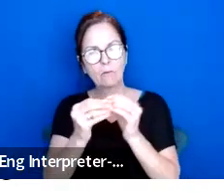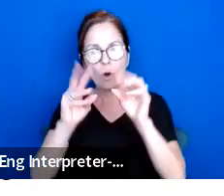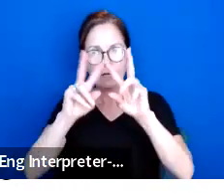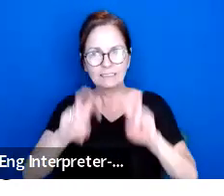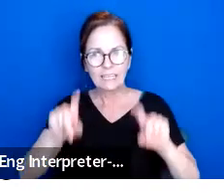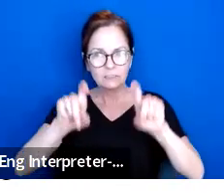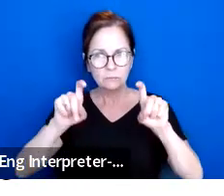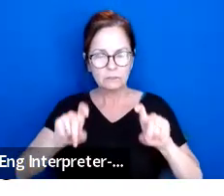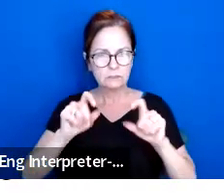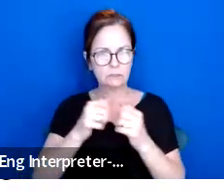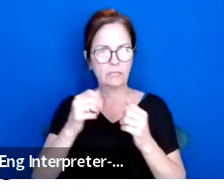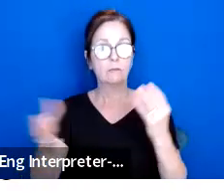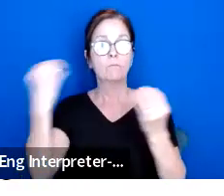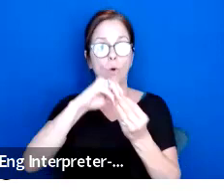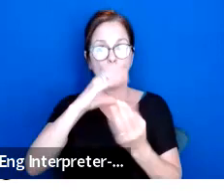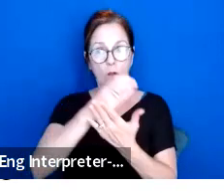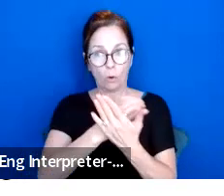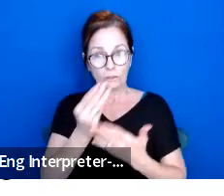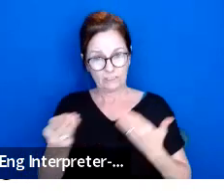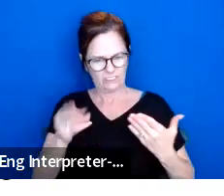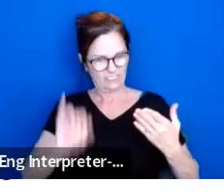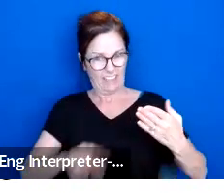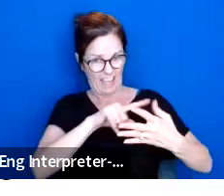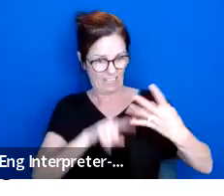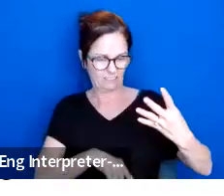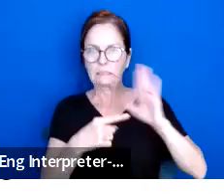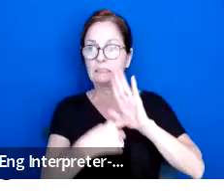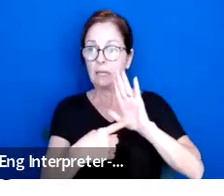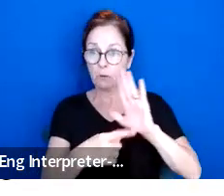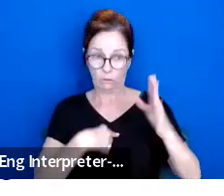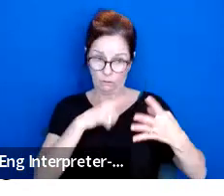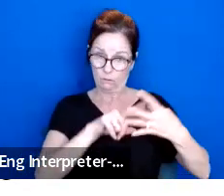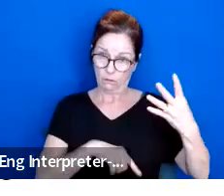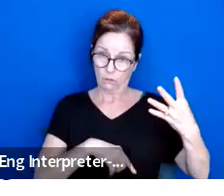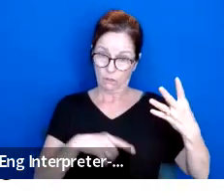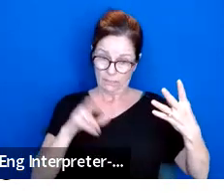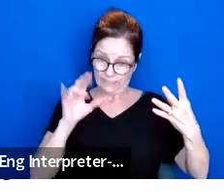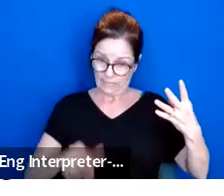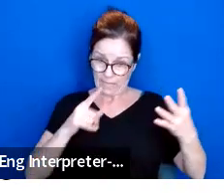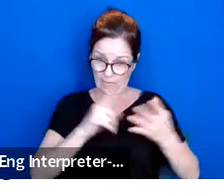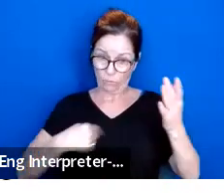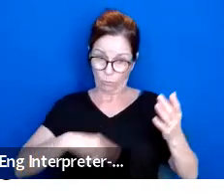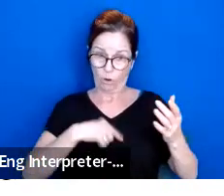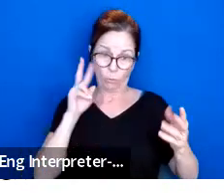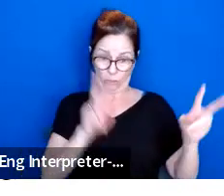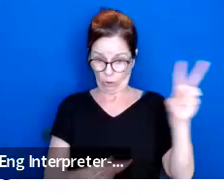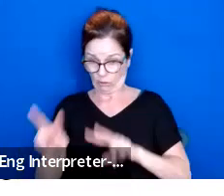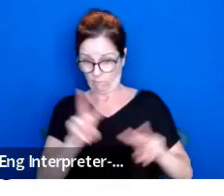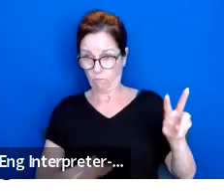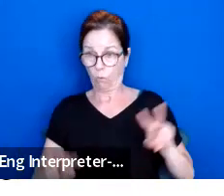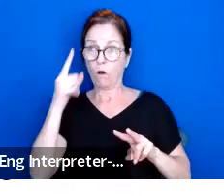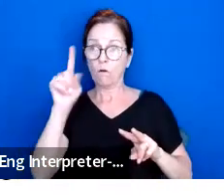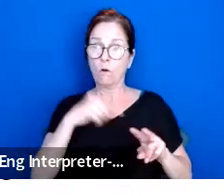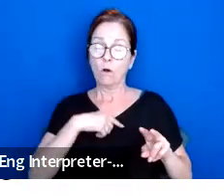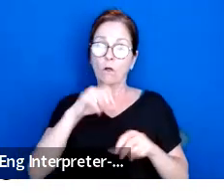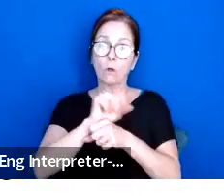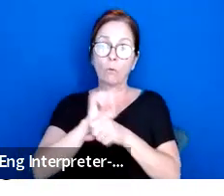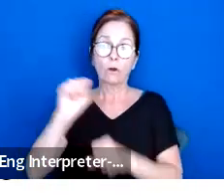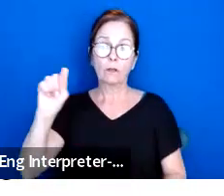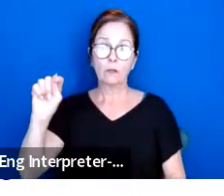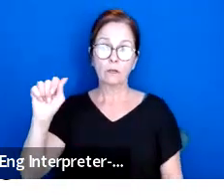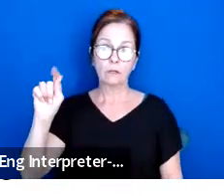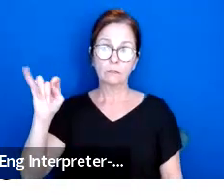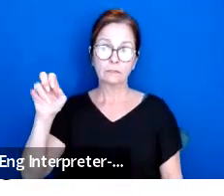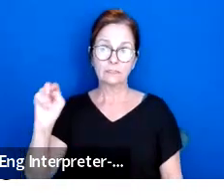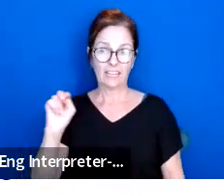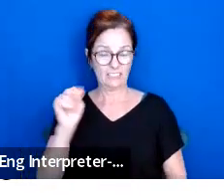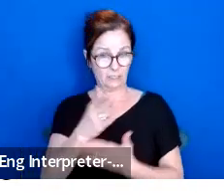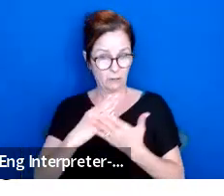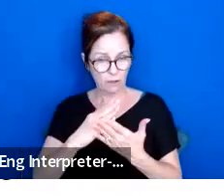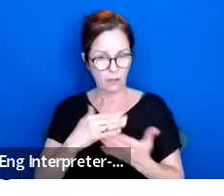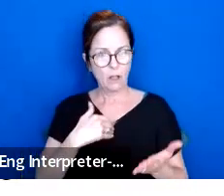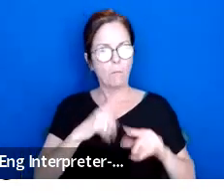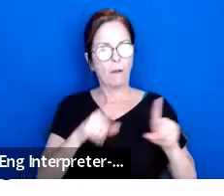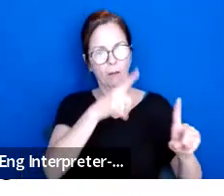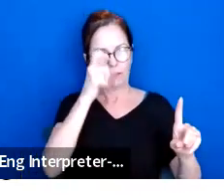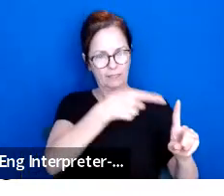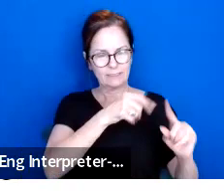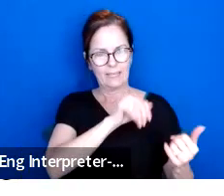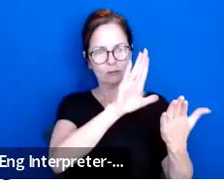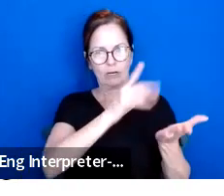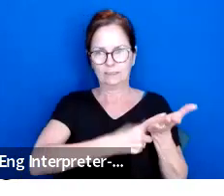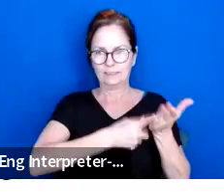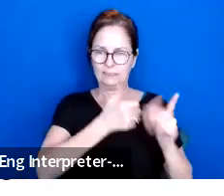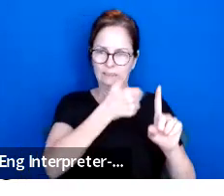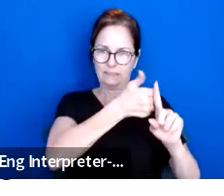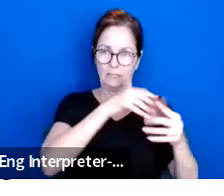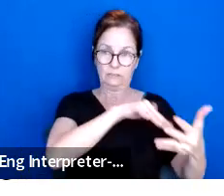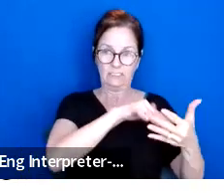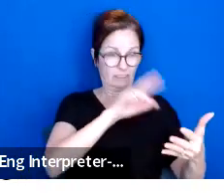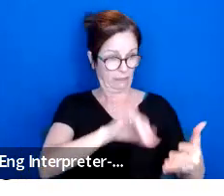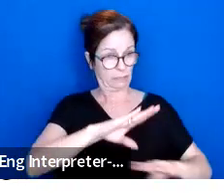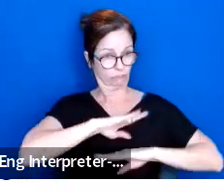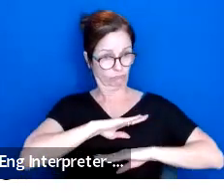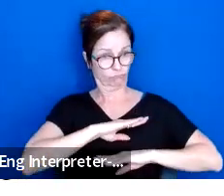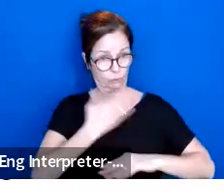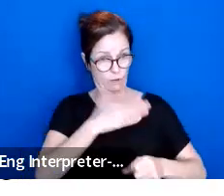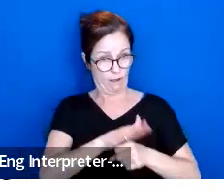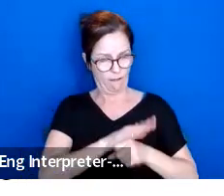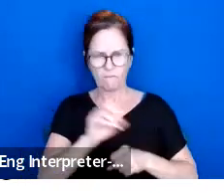Then is that something? We would specifically look for in the workstation observation or would we just presume that they have addressed it in the self-study and consequently we should be OK with that?